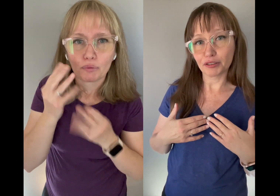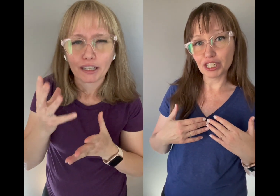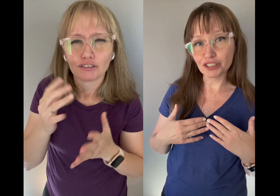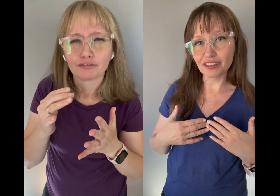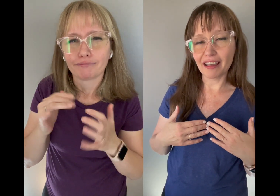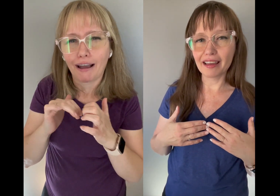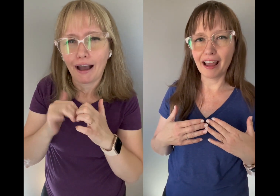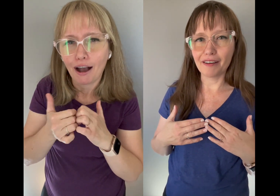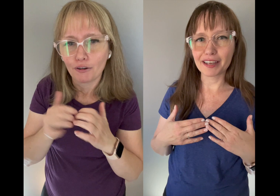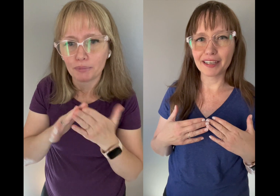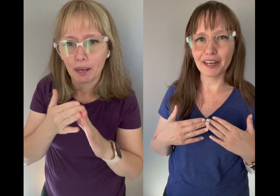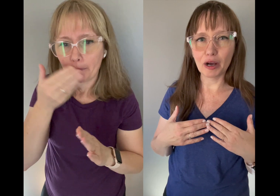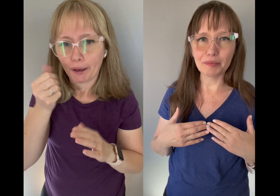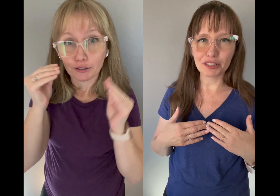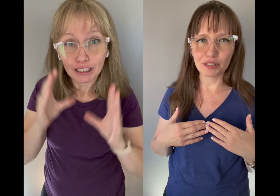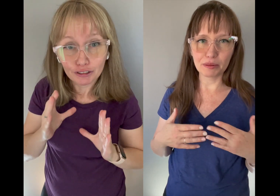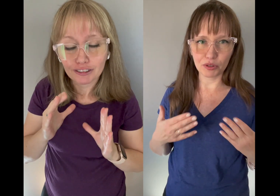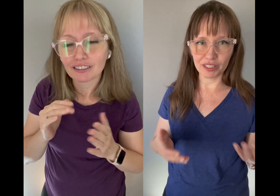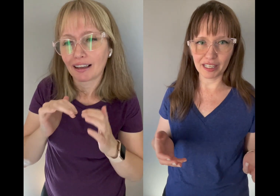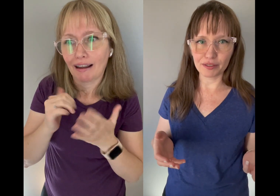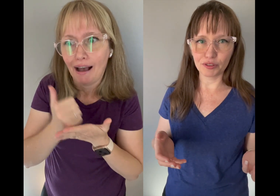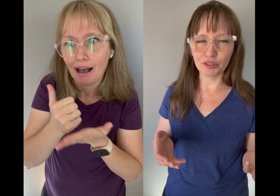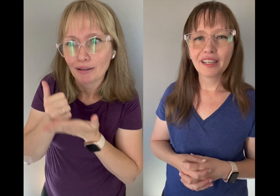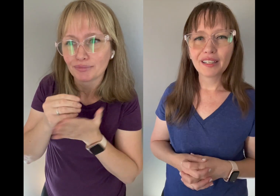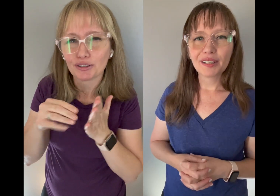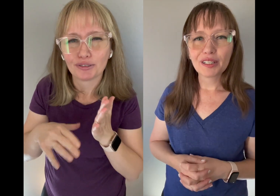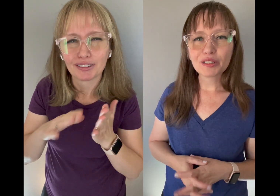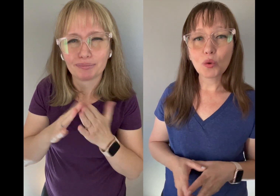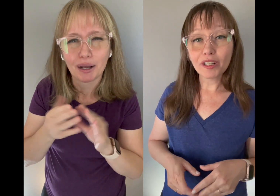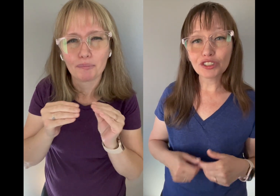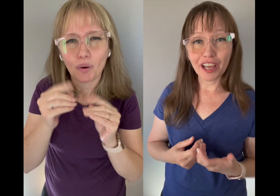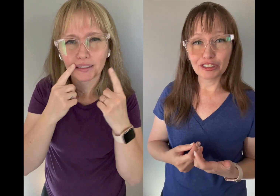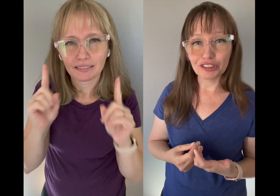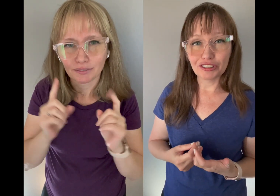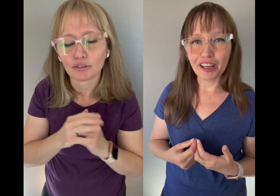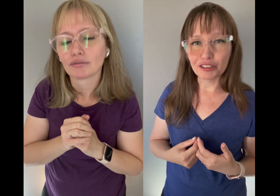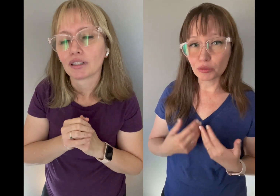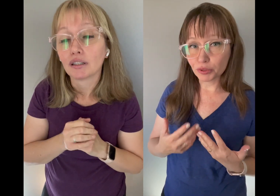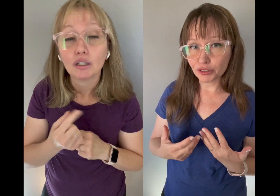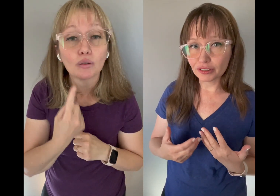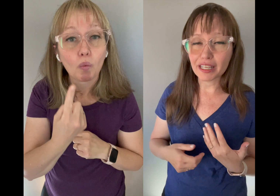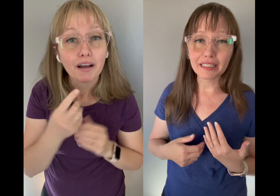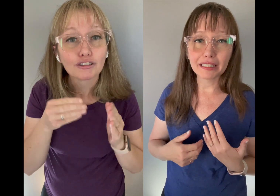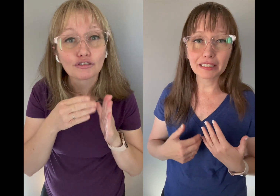teacher and how I can help my students be more successful so one strategy that interpreters and